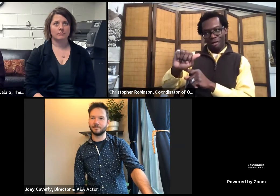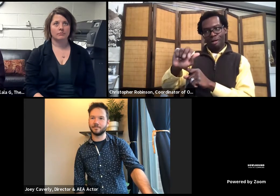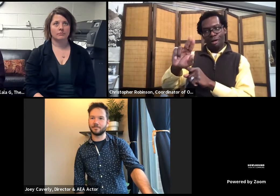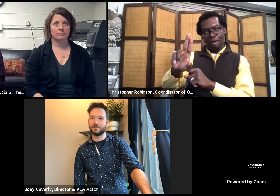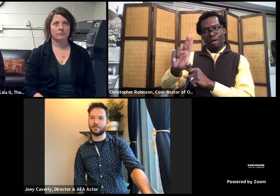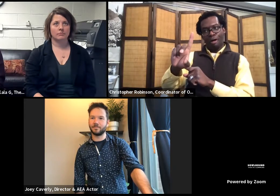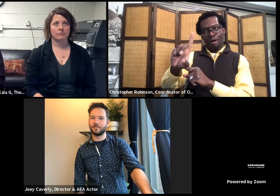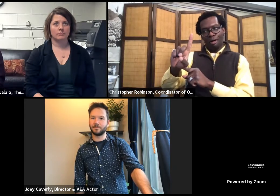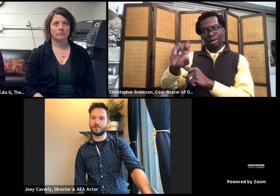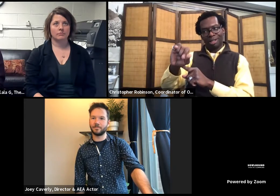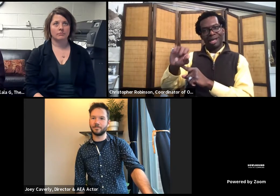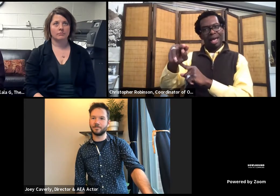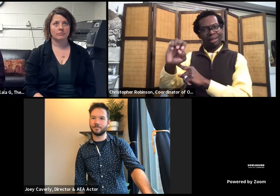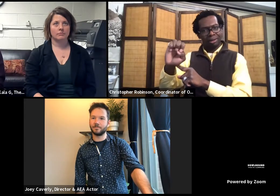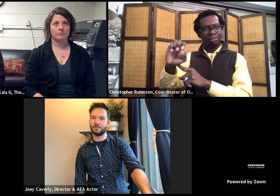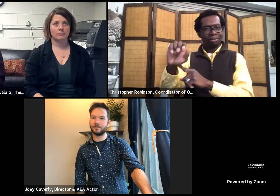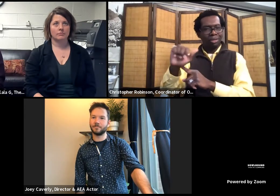The concept of audience,